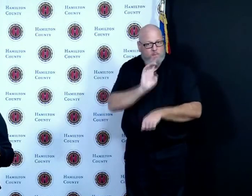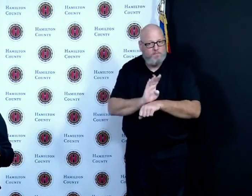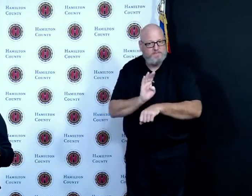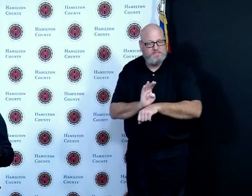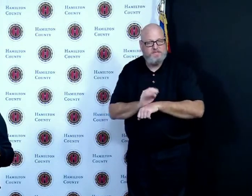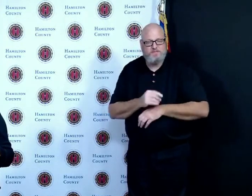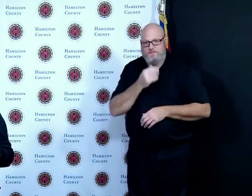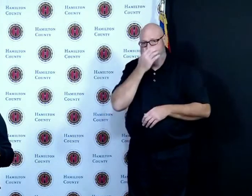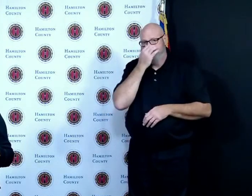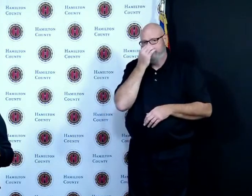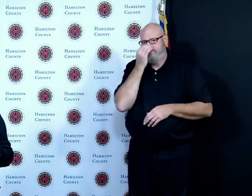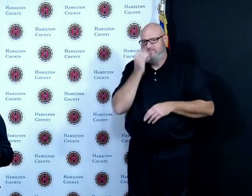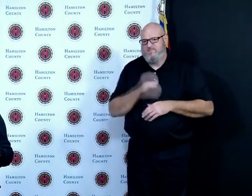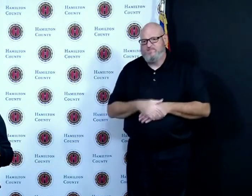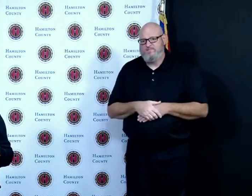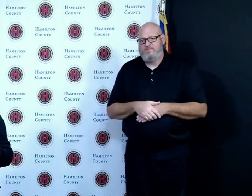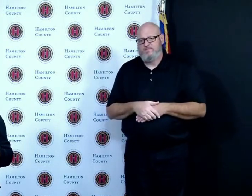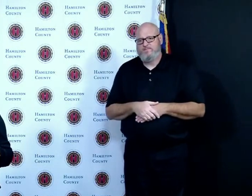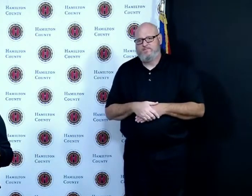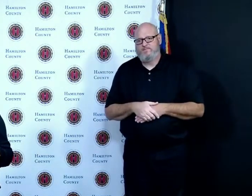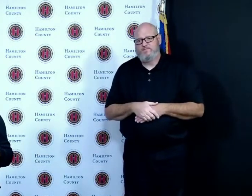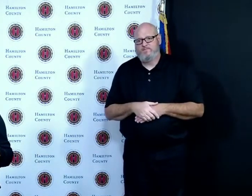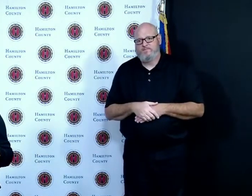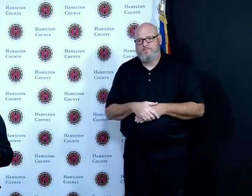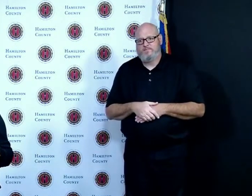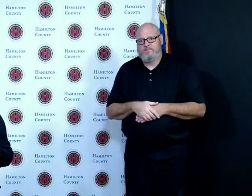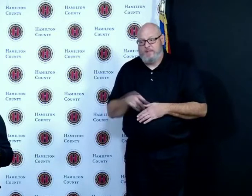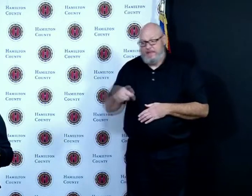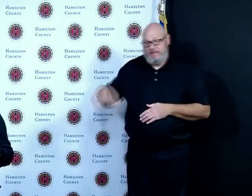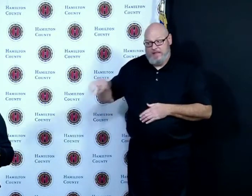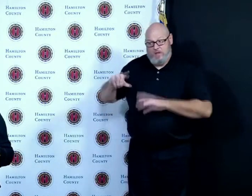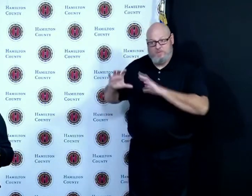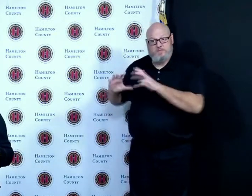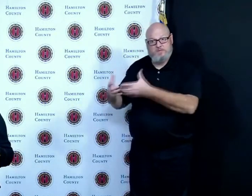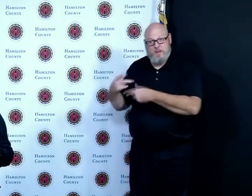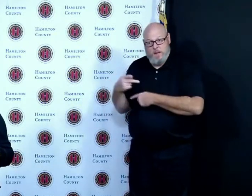be able to get these dollars be able to fight for legislation that helps people so thank you